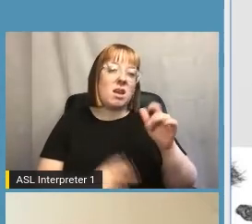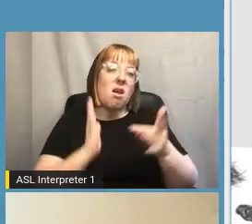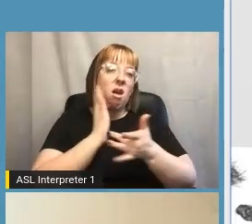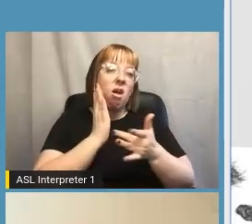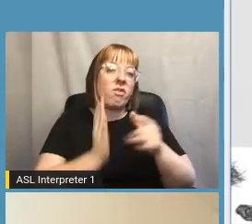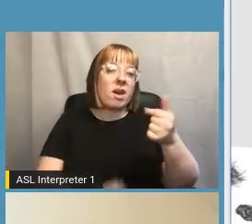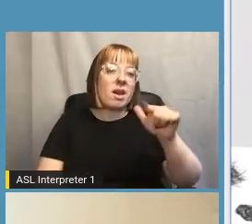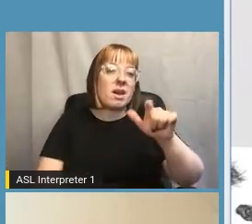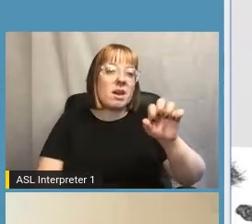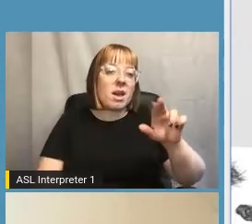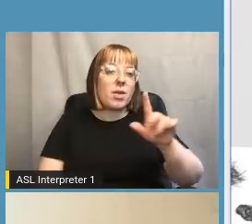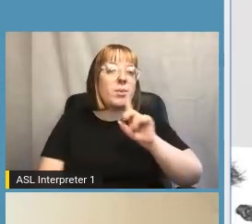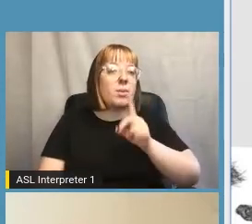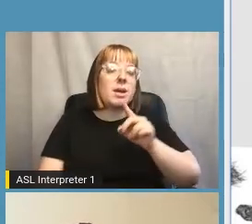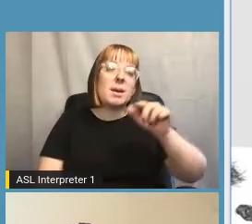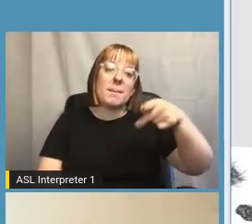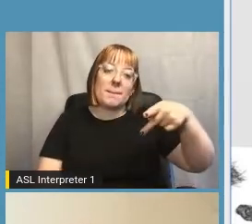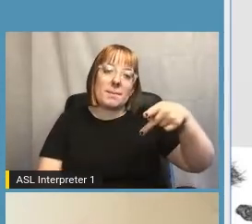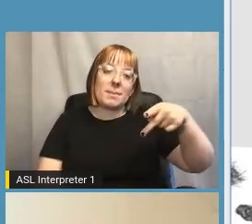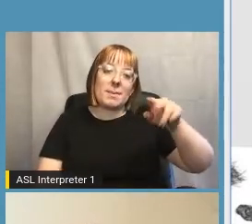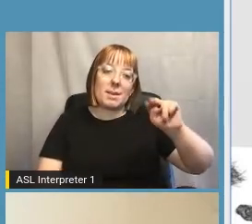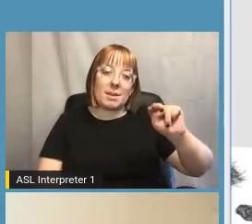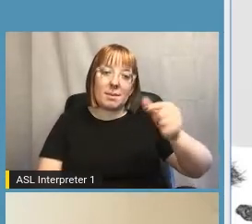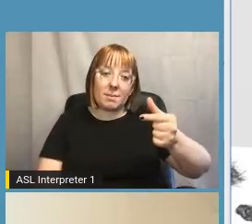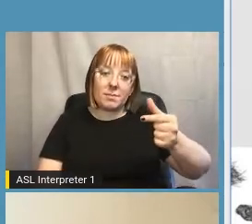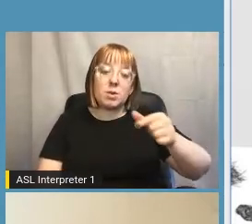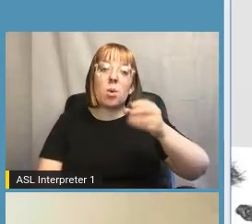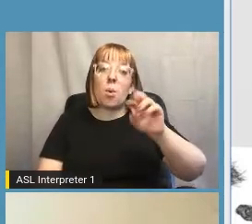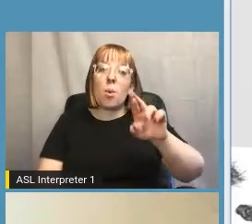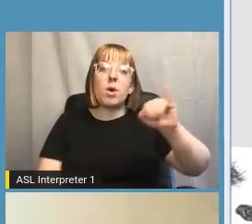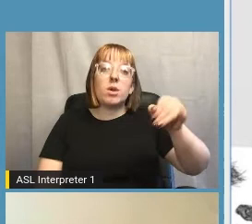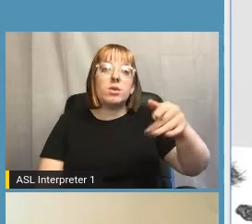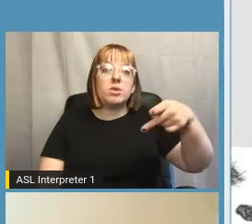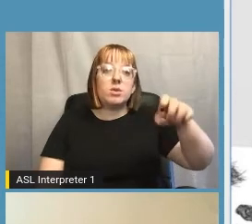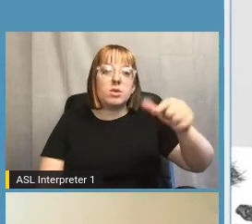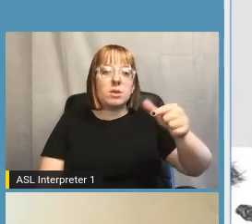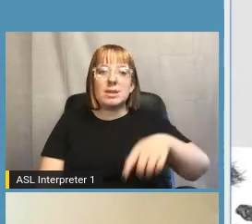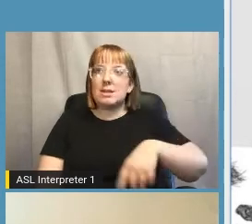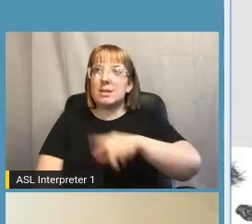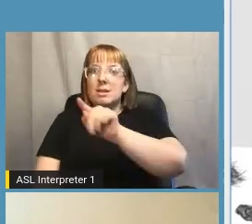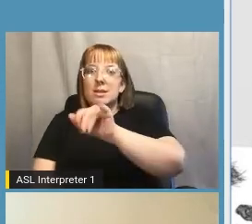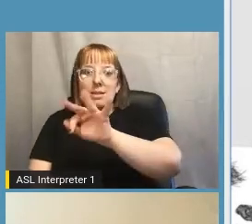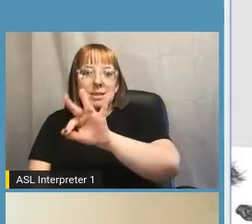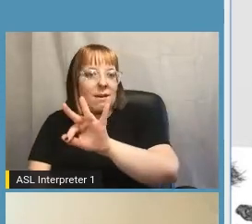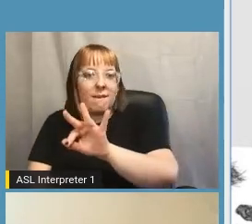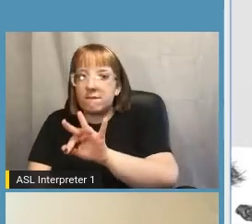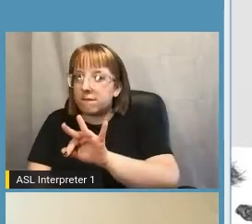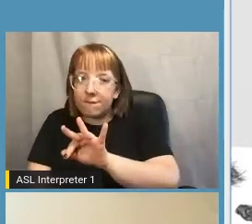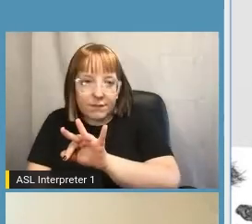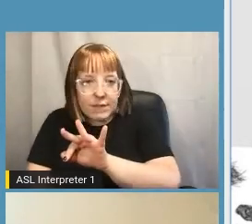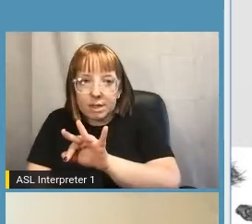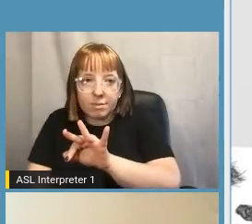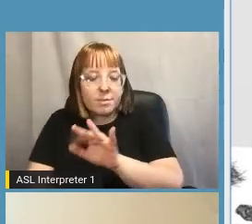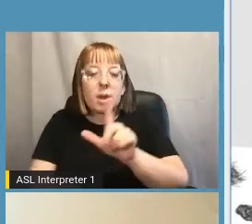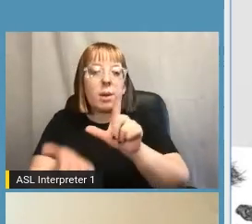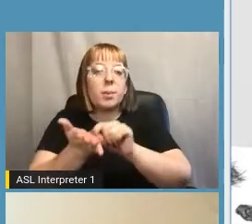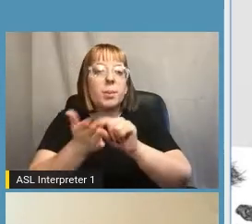ping or png png or jpeg and not tiff or some of the print based file formats and so you're kind of